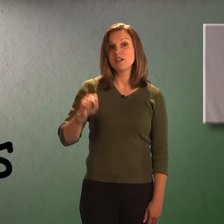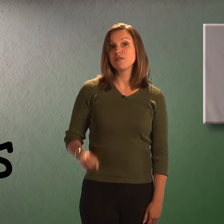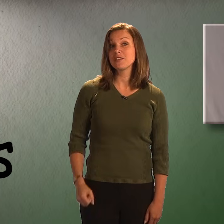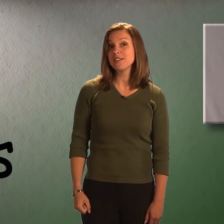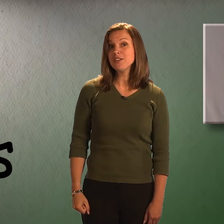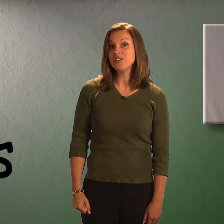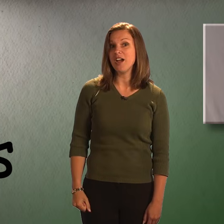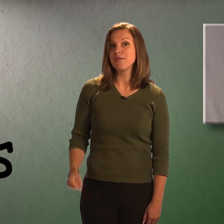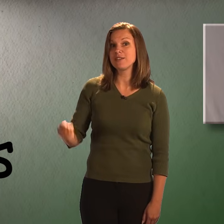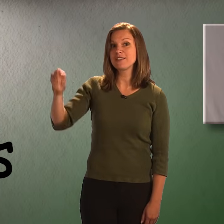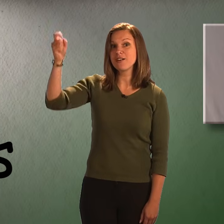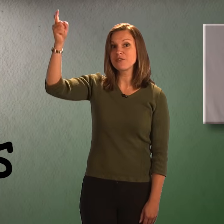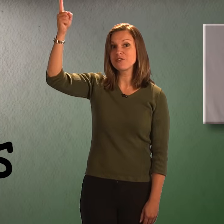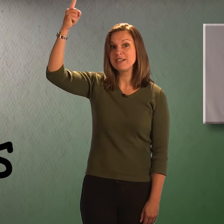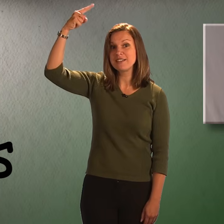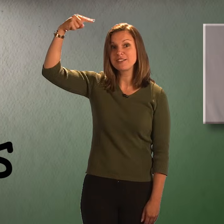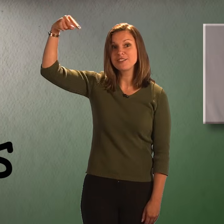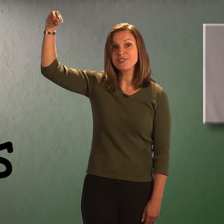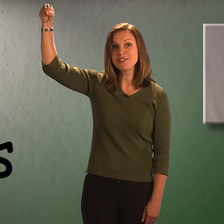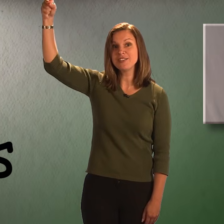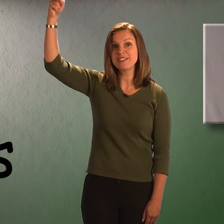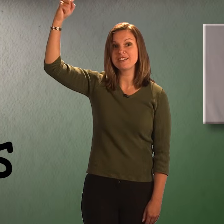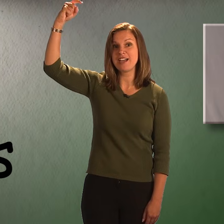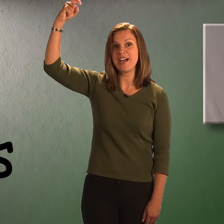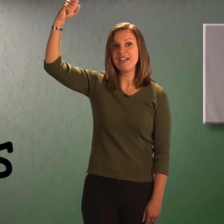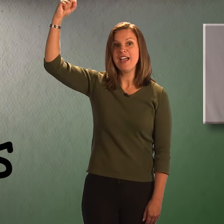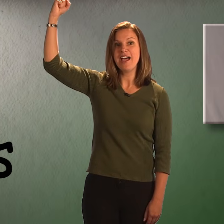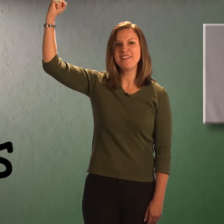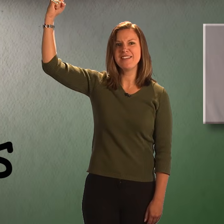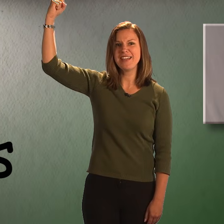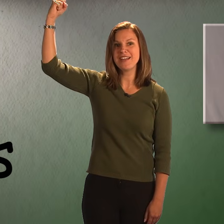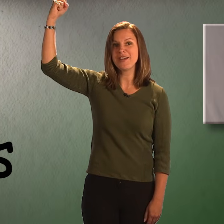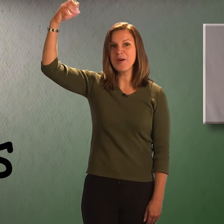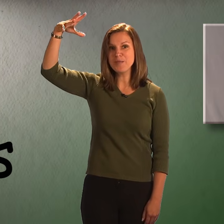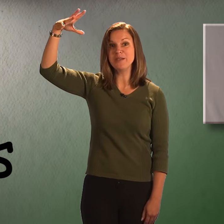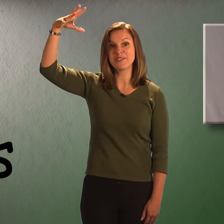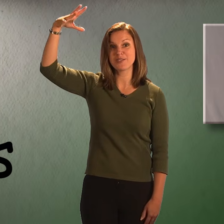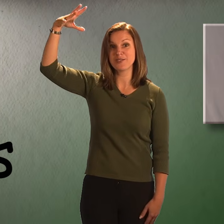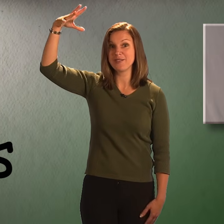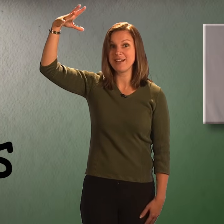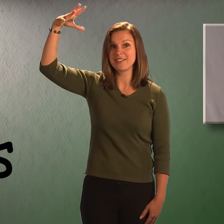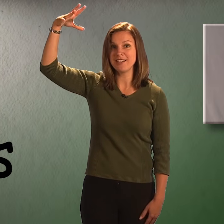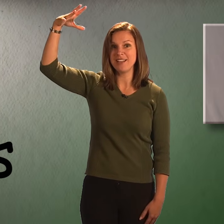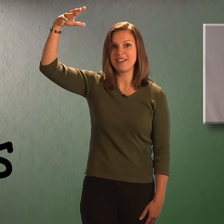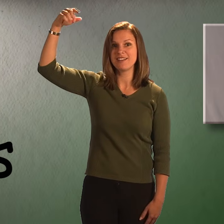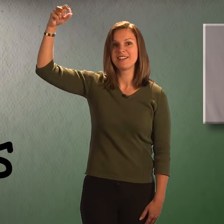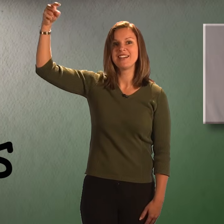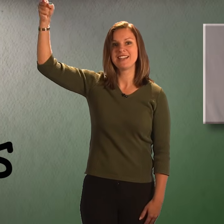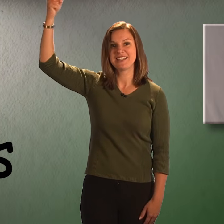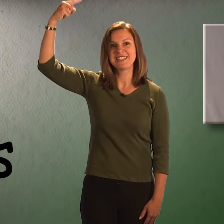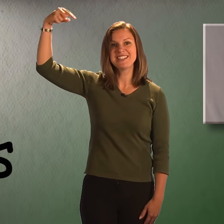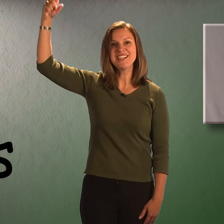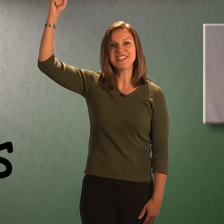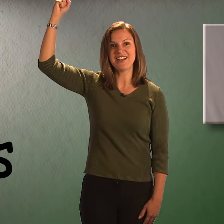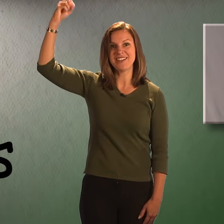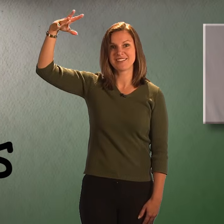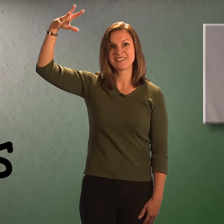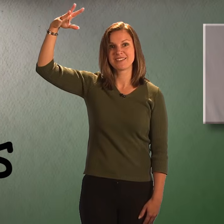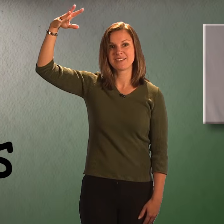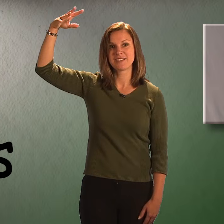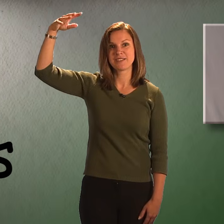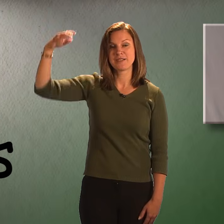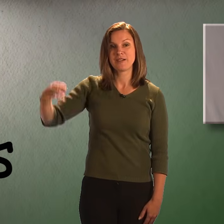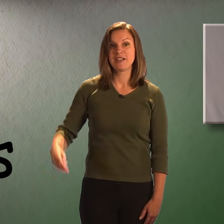For "Sunshine" we start with tracing a circle in the sky, and then the hand opens to show that sunlight. "Sunshine"